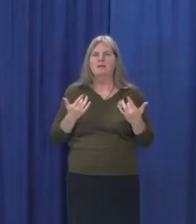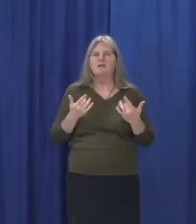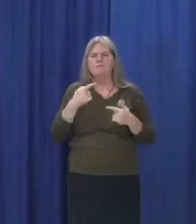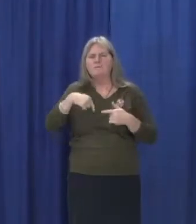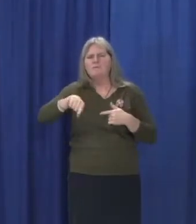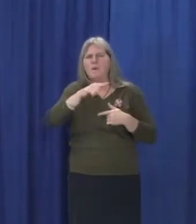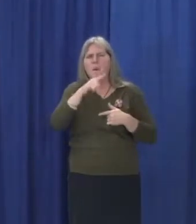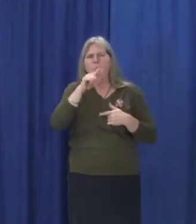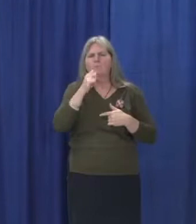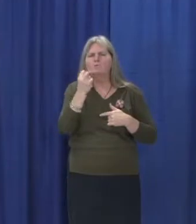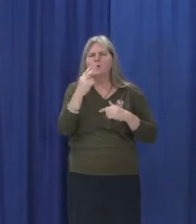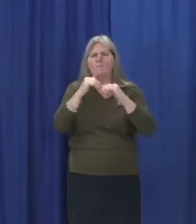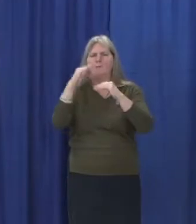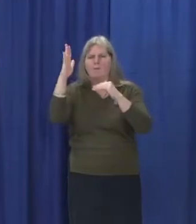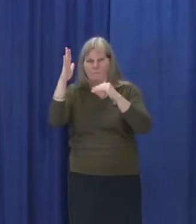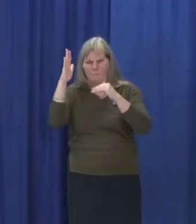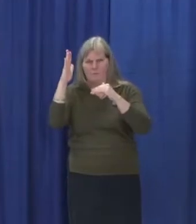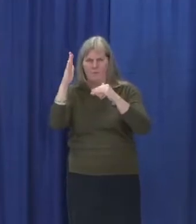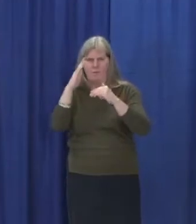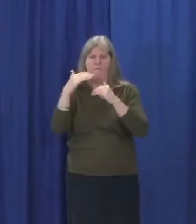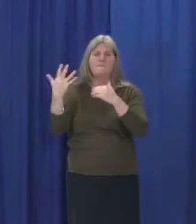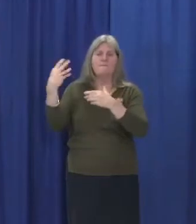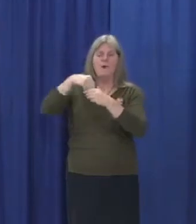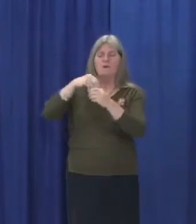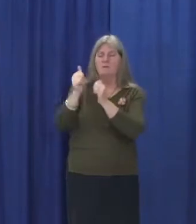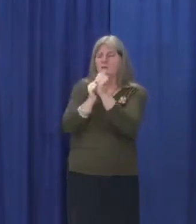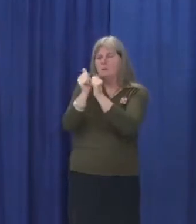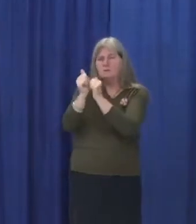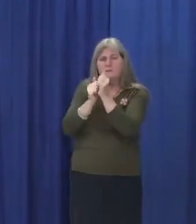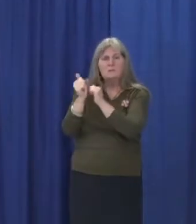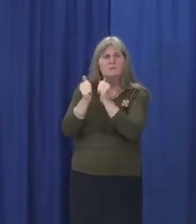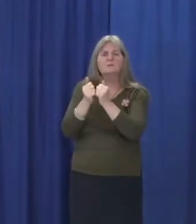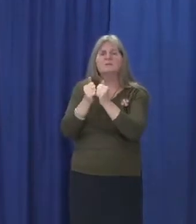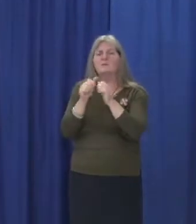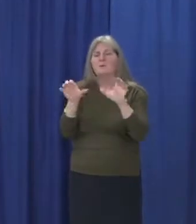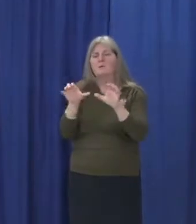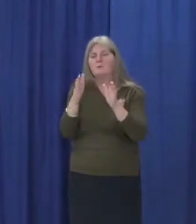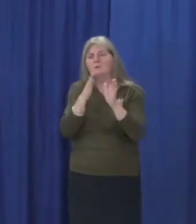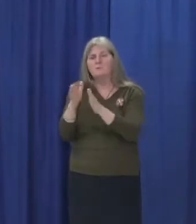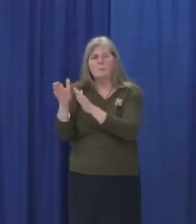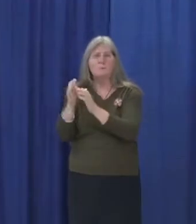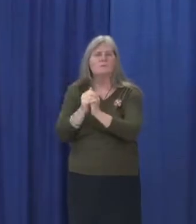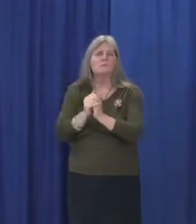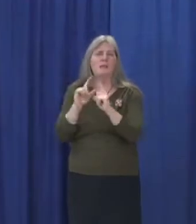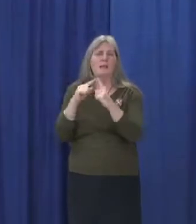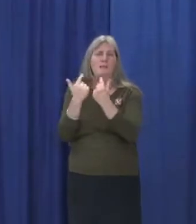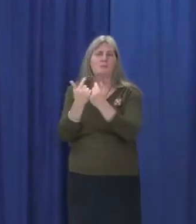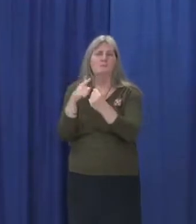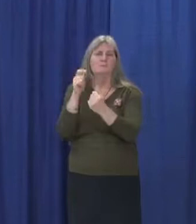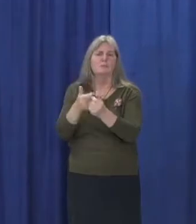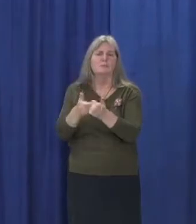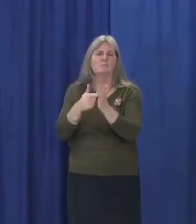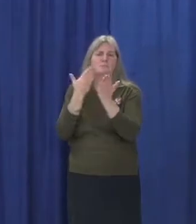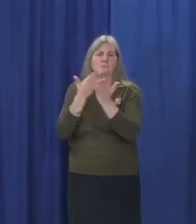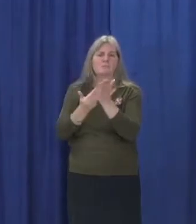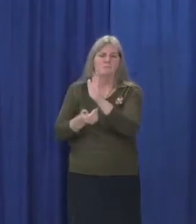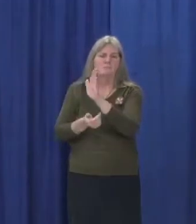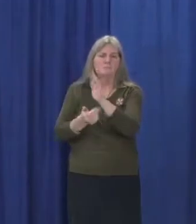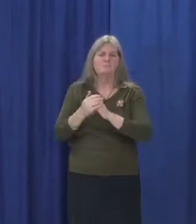those who are over 12 years of age including all organized sports leagues.